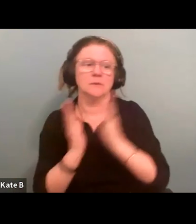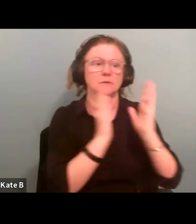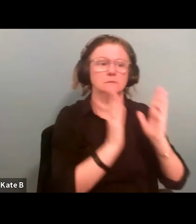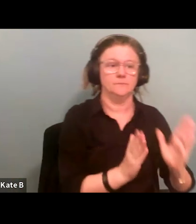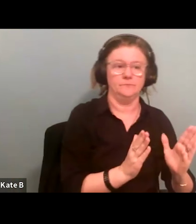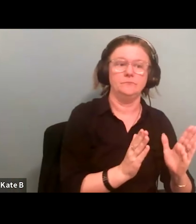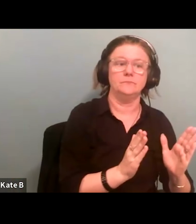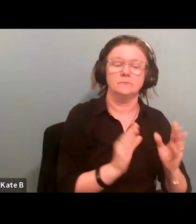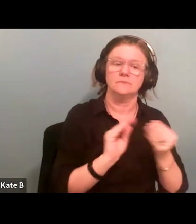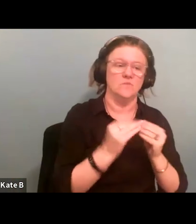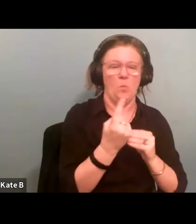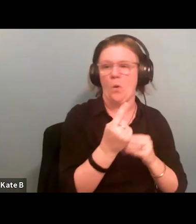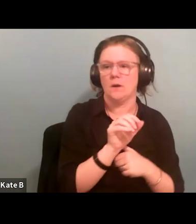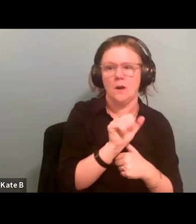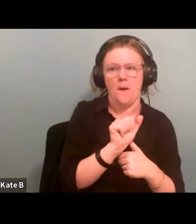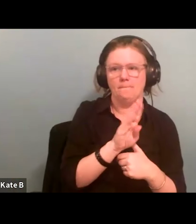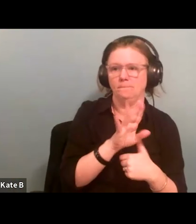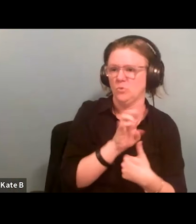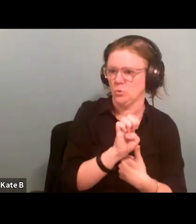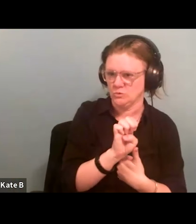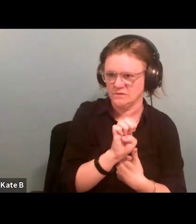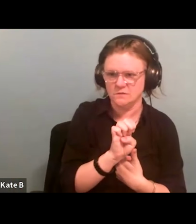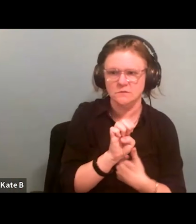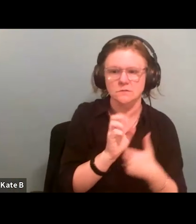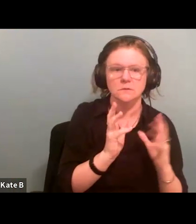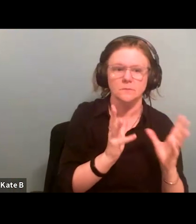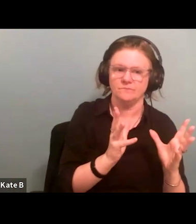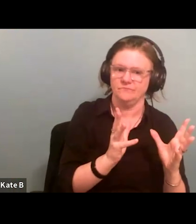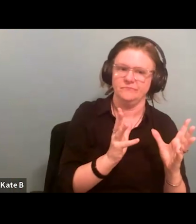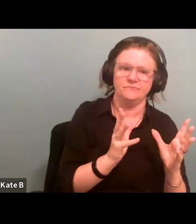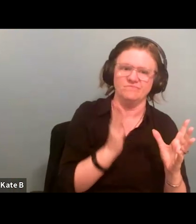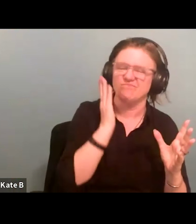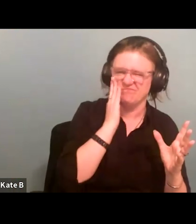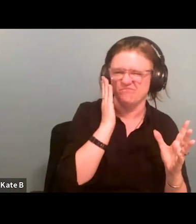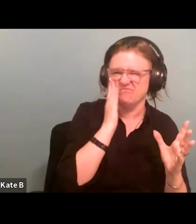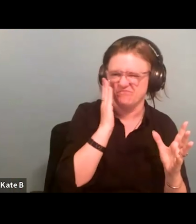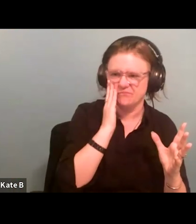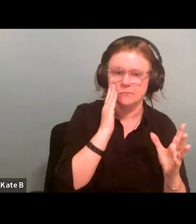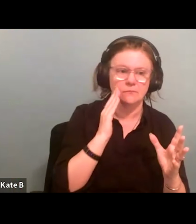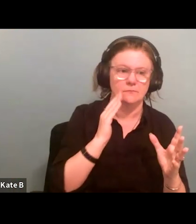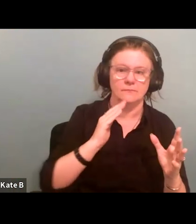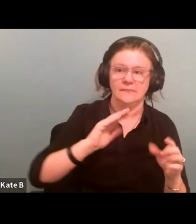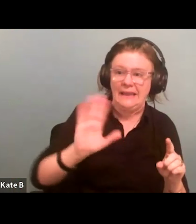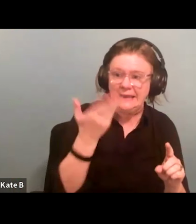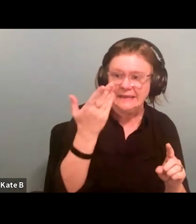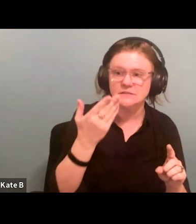First and foremost, abuse-- we all know when somebody is hit or beaten,